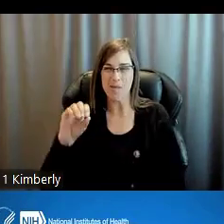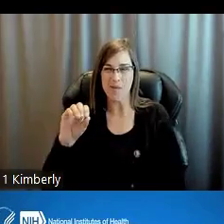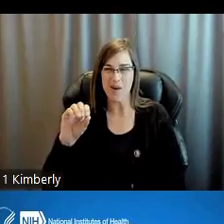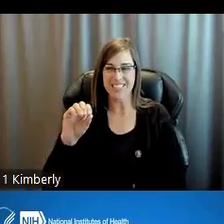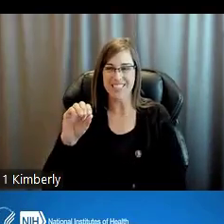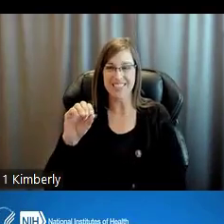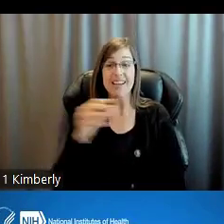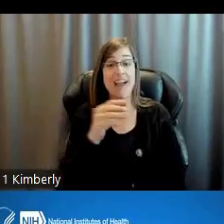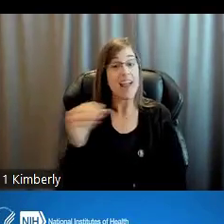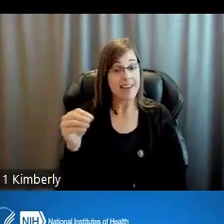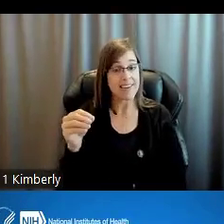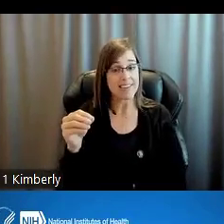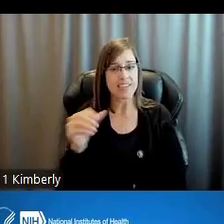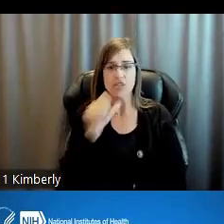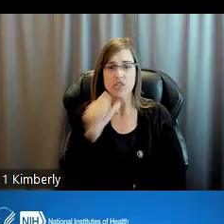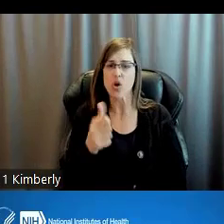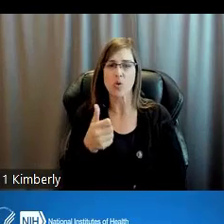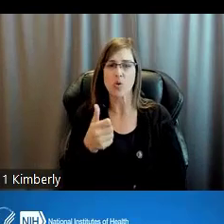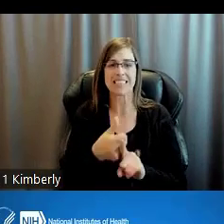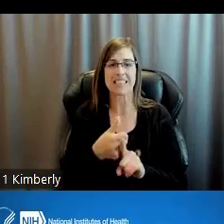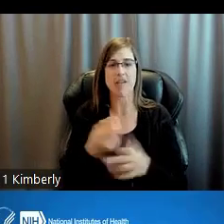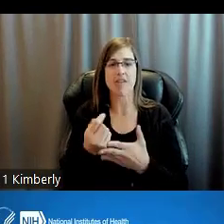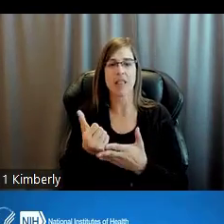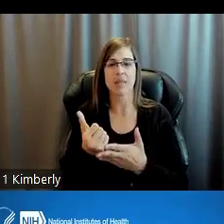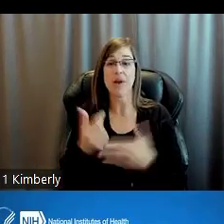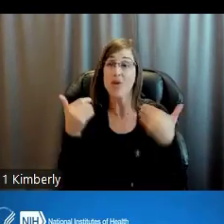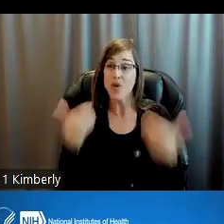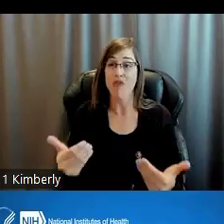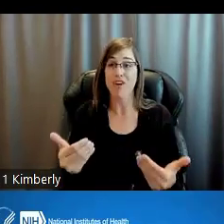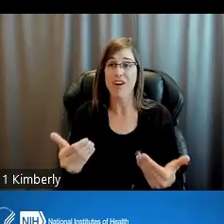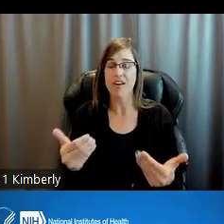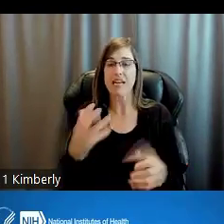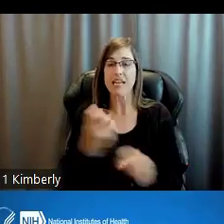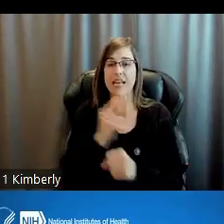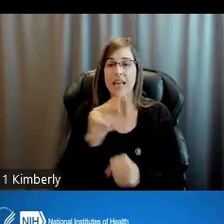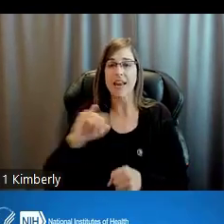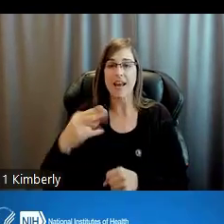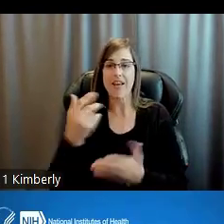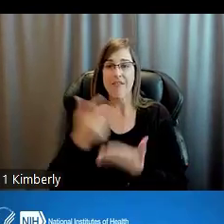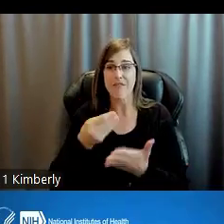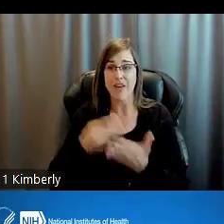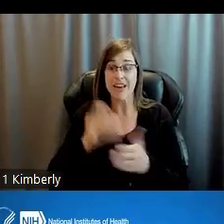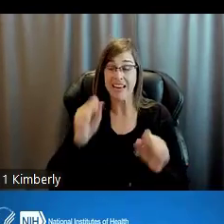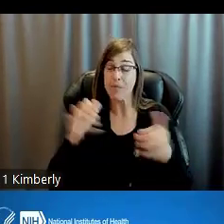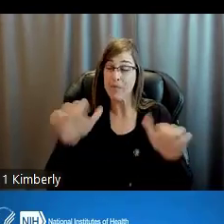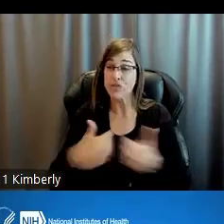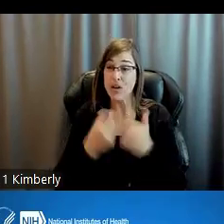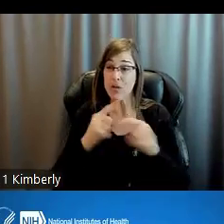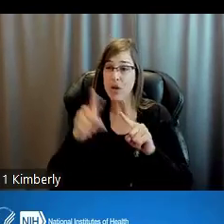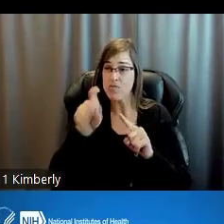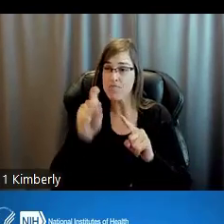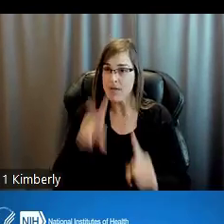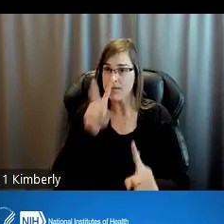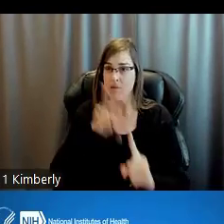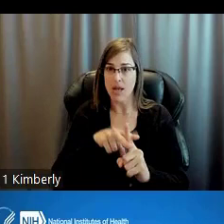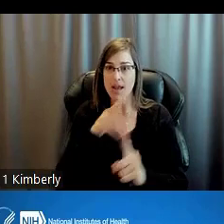and don't self eliminate, go for it. Getting NIH funding can be a challenge, but you have to apply and apply again